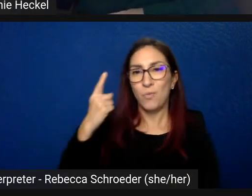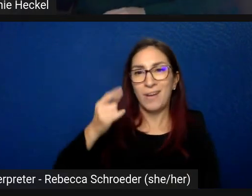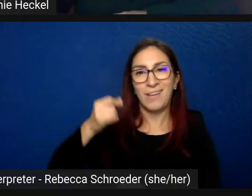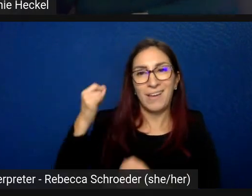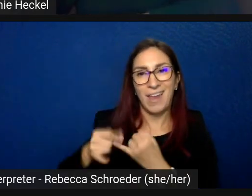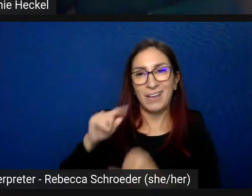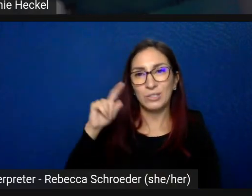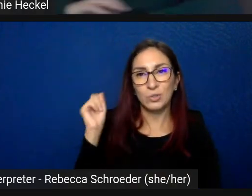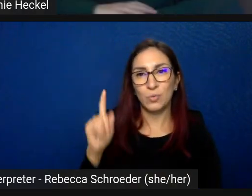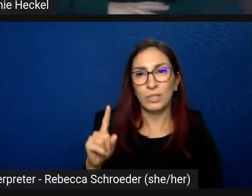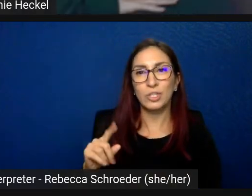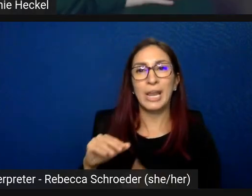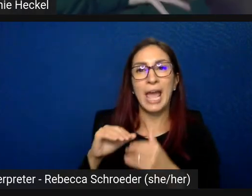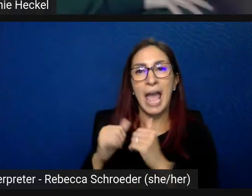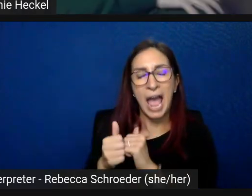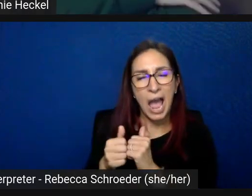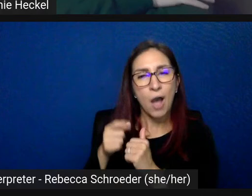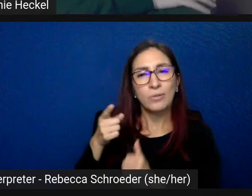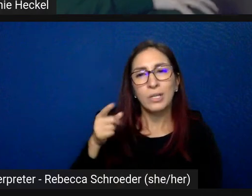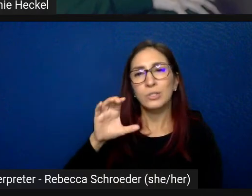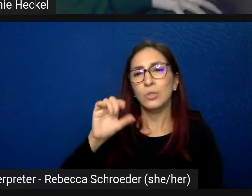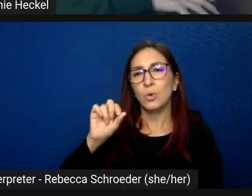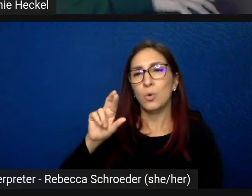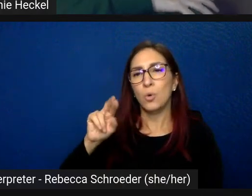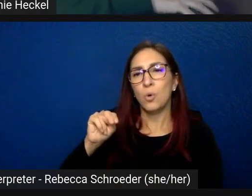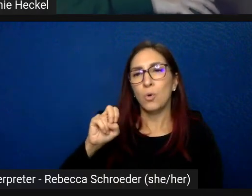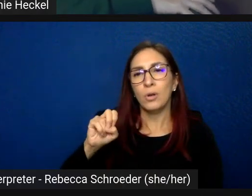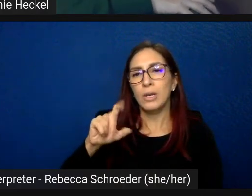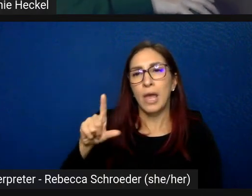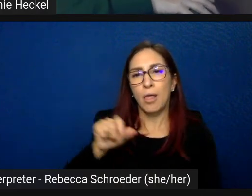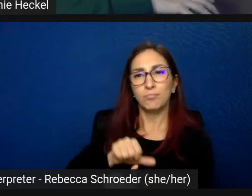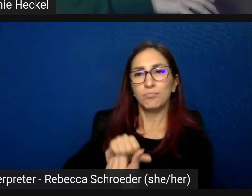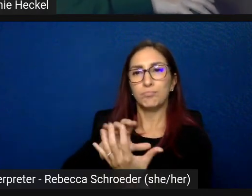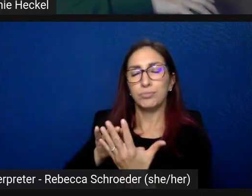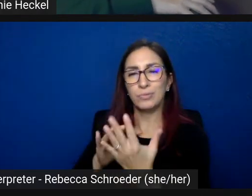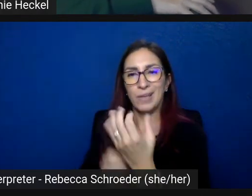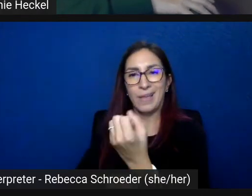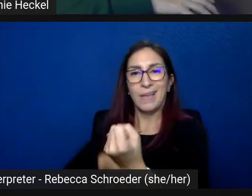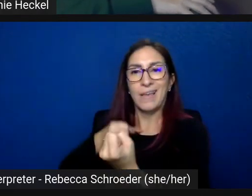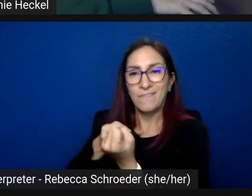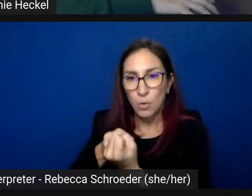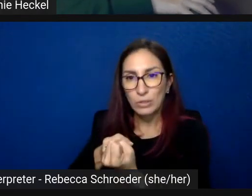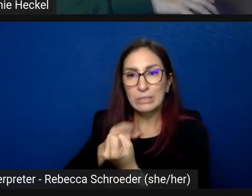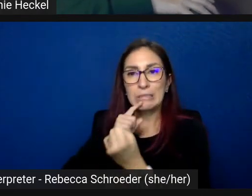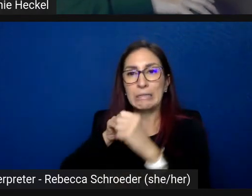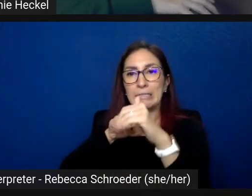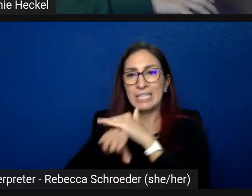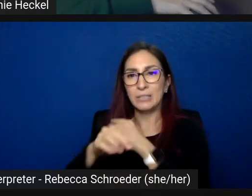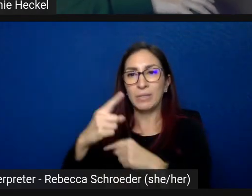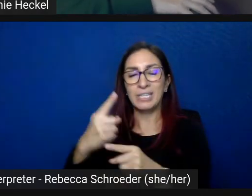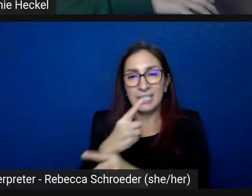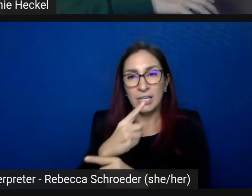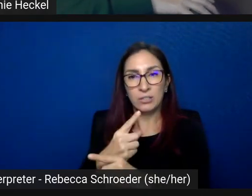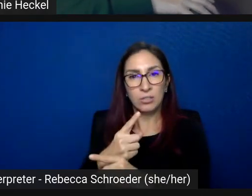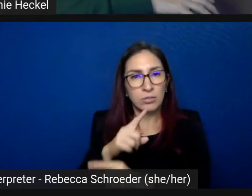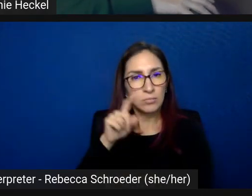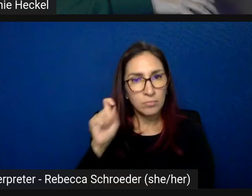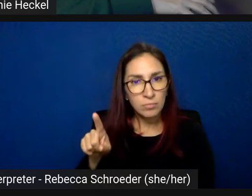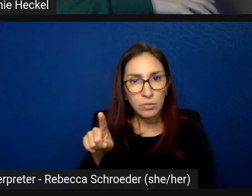How does Cornell handle enforcing accessibility standards? Is there a review team before a new website can go live?